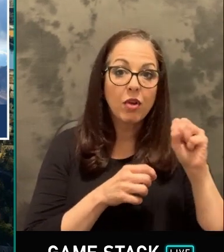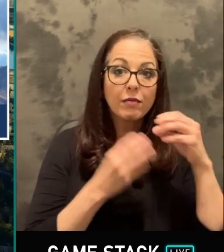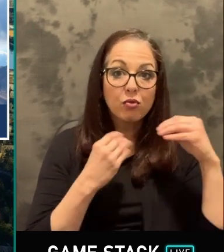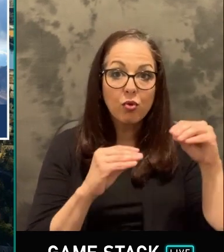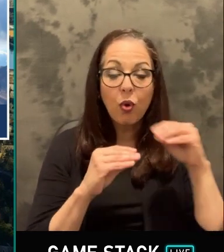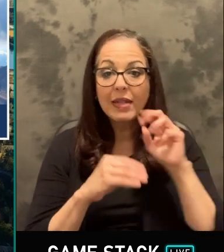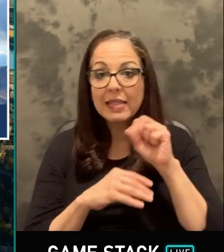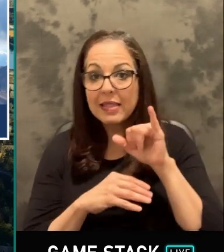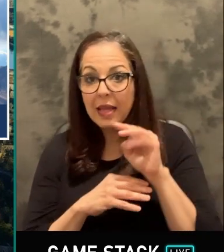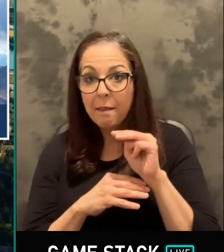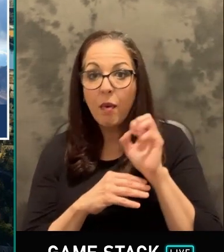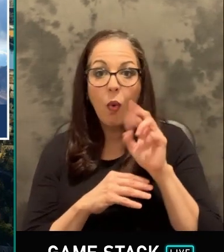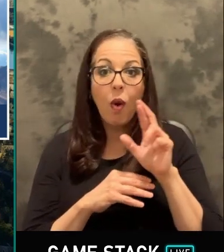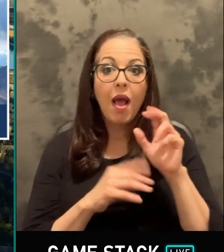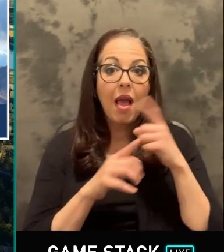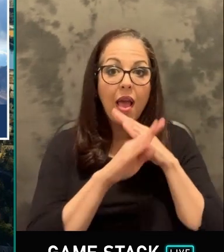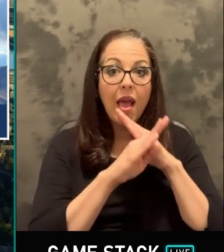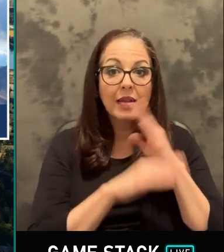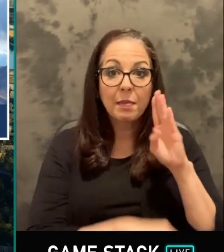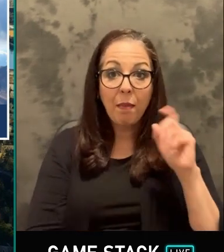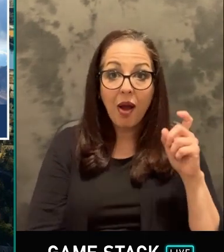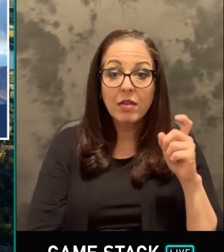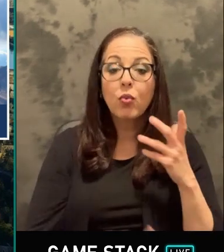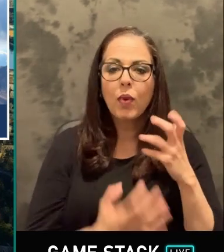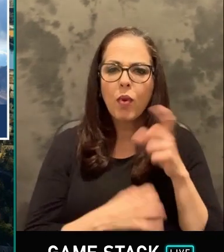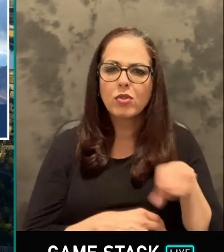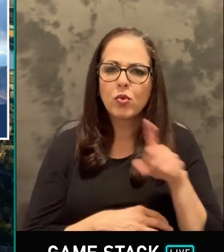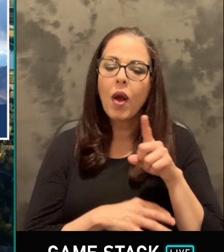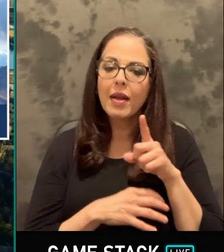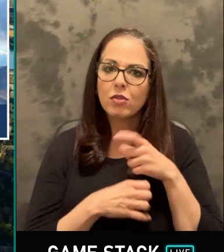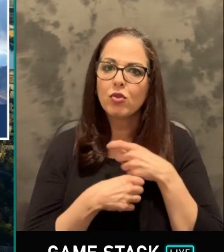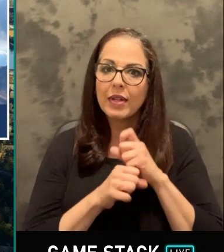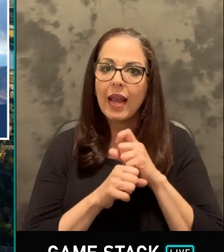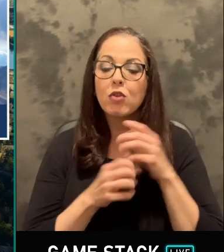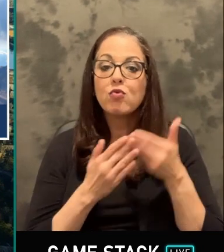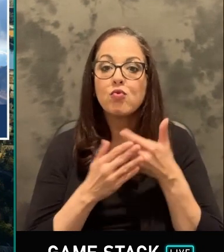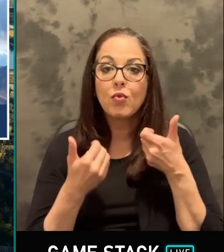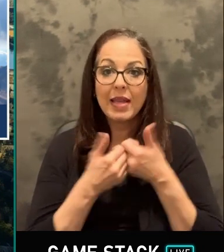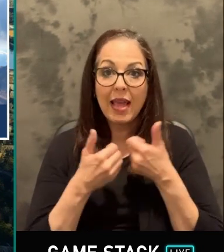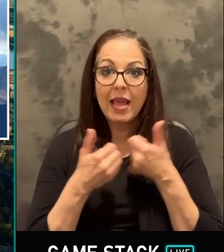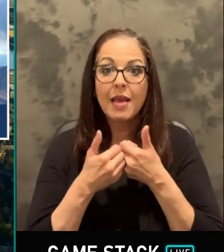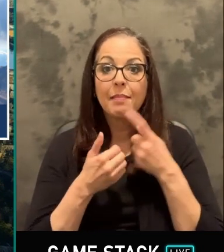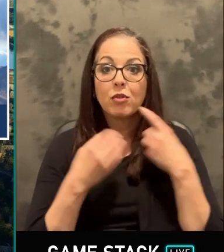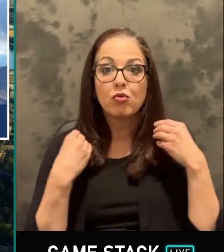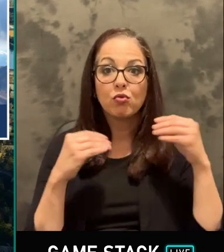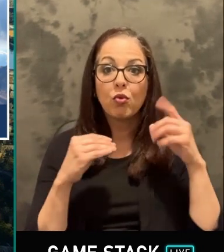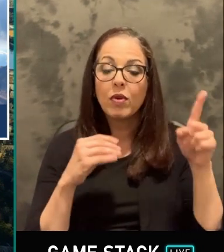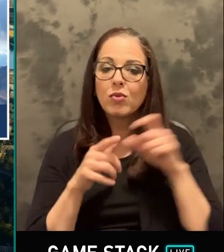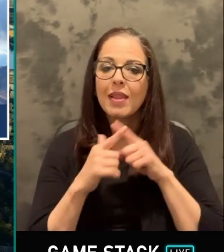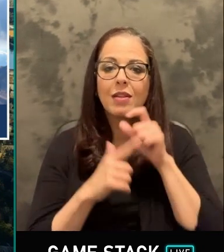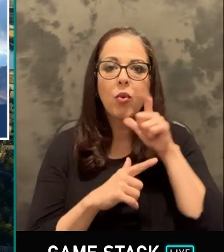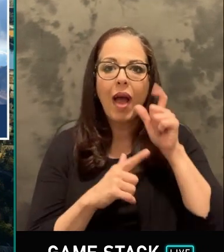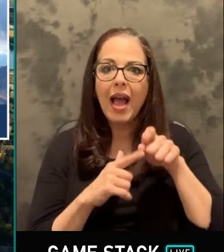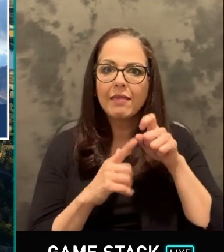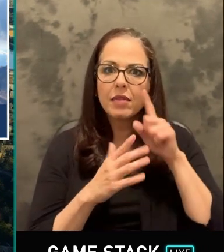We also want you to create an in-game store so, the users won't have to dig into the net to find their add-ons,